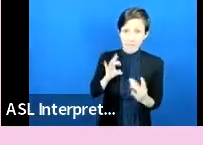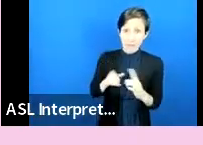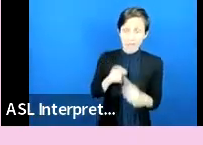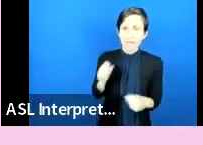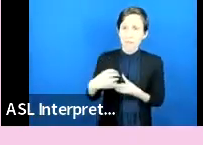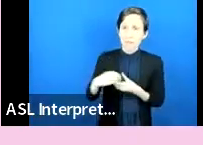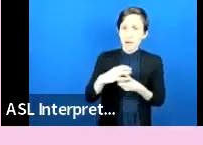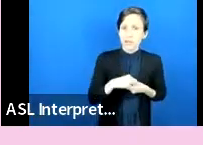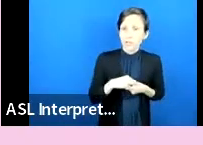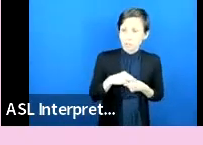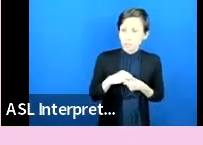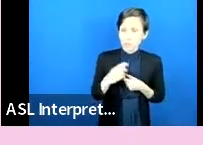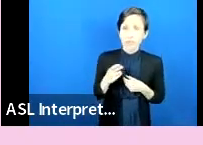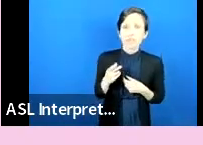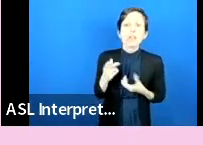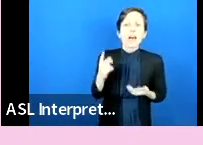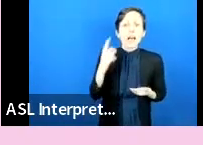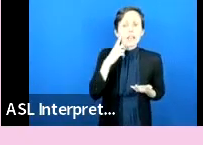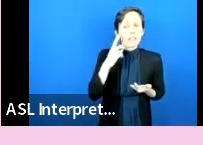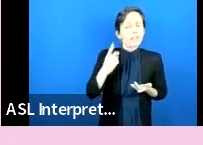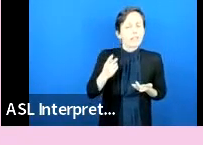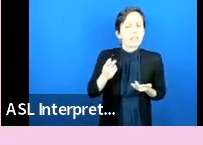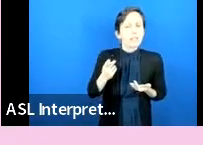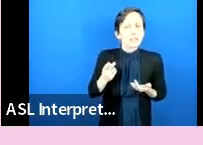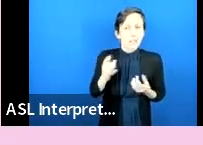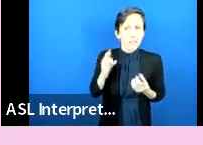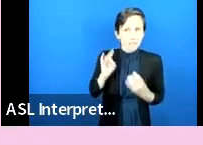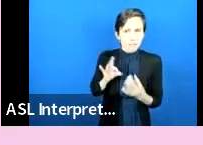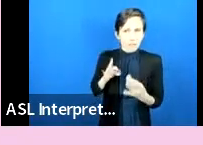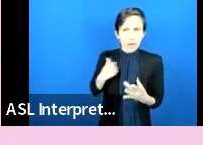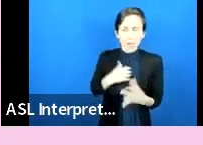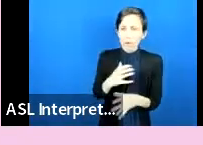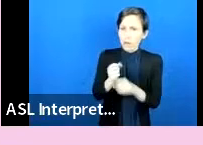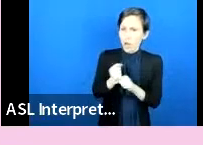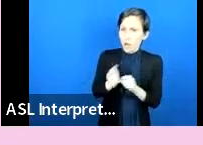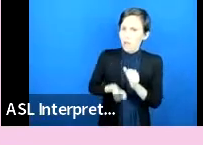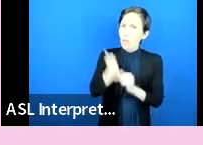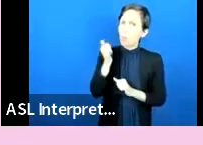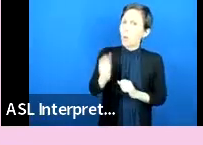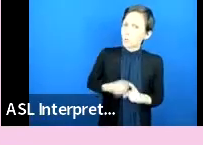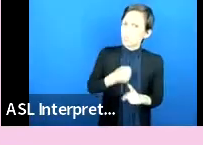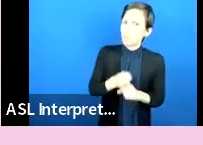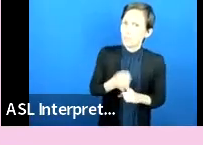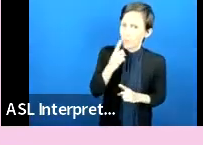conference, I think the most, the the feedback that we got that was really most impactful for the team was